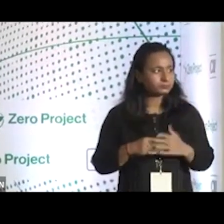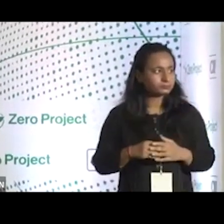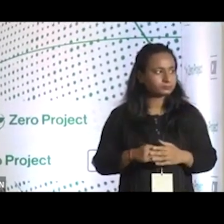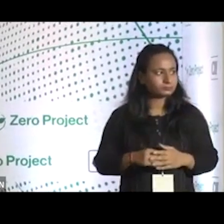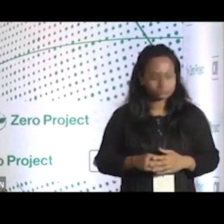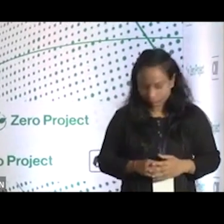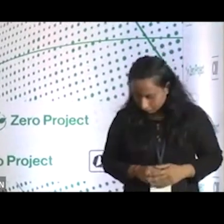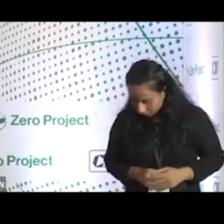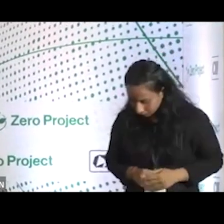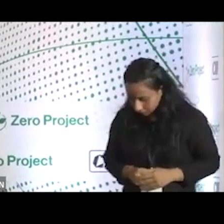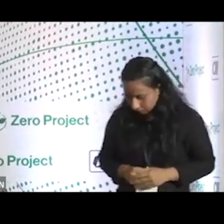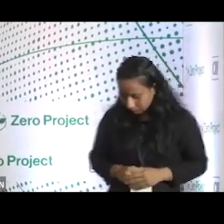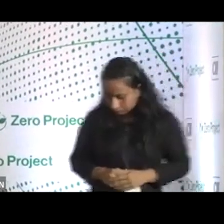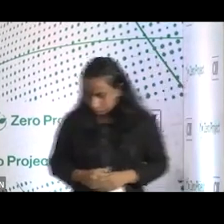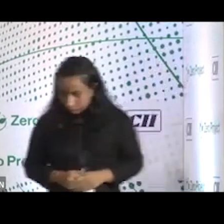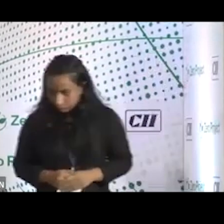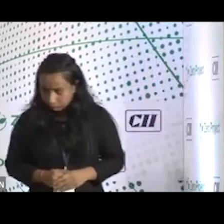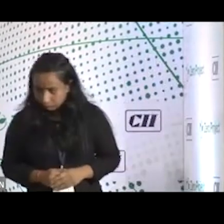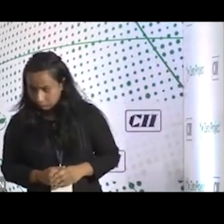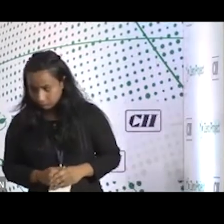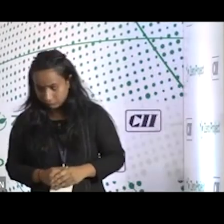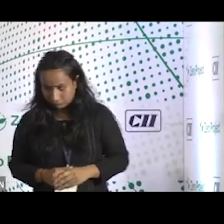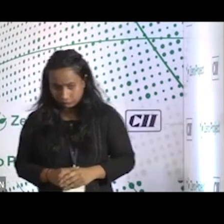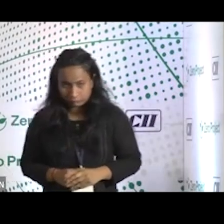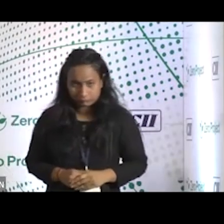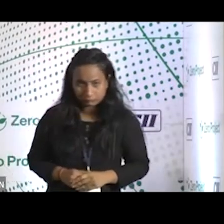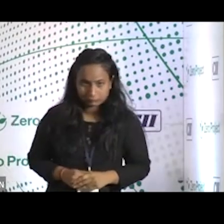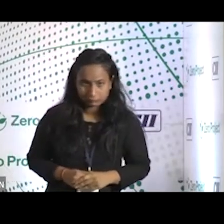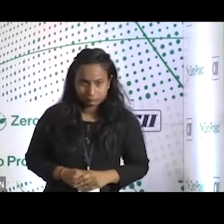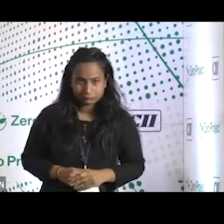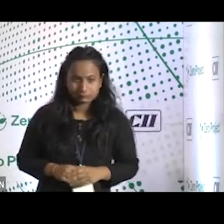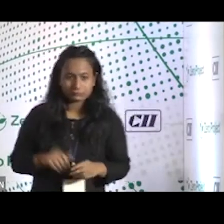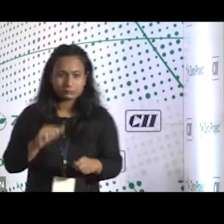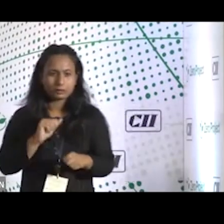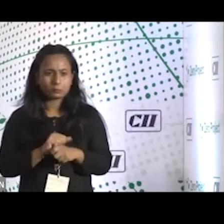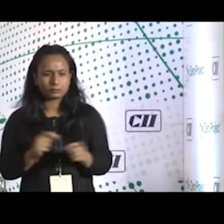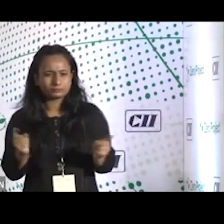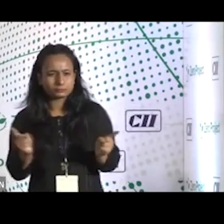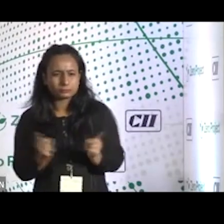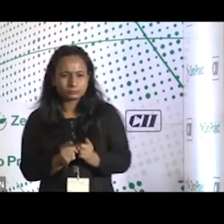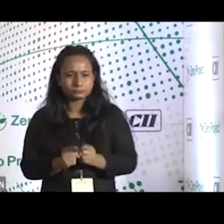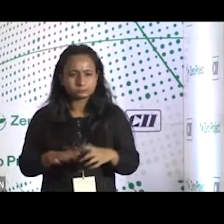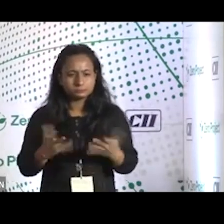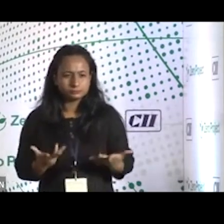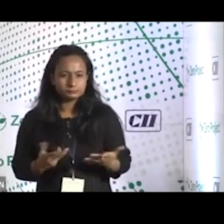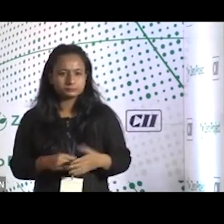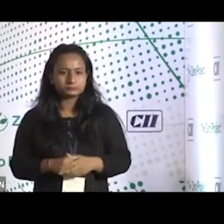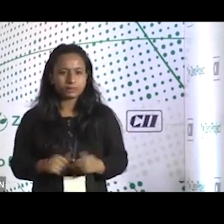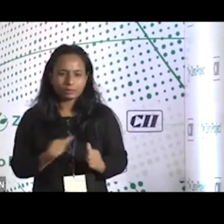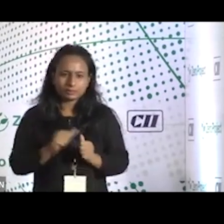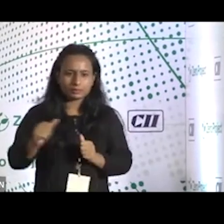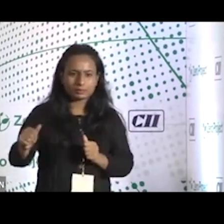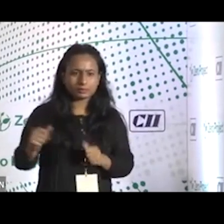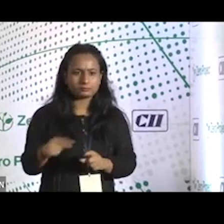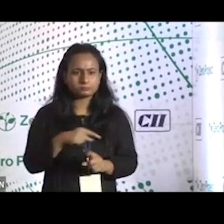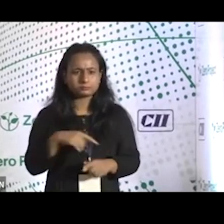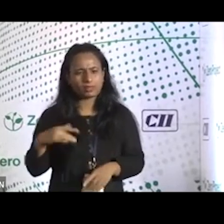So if you could tell us about your work in the short term as well as the medium long term as well.